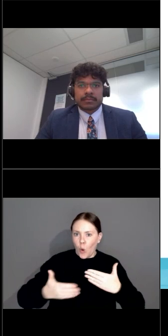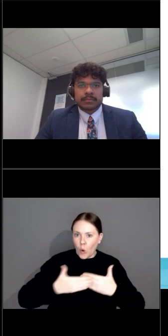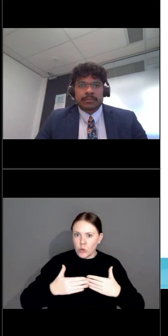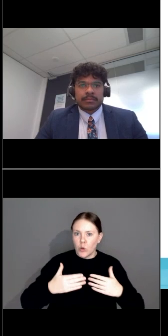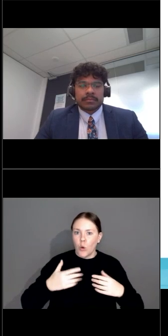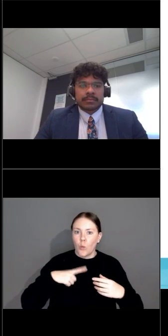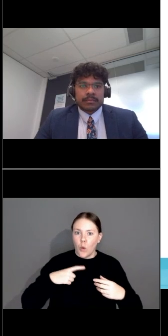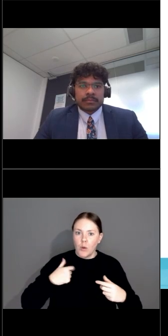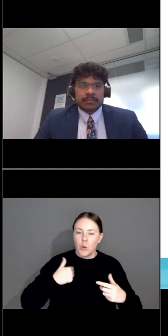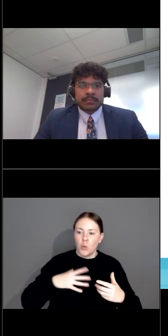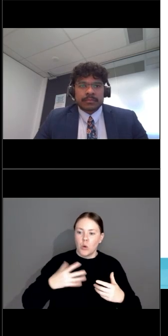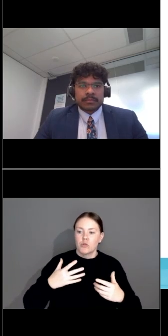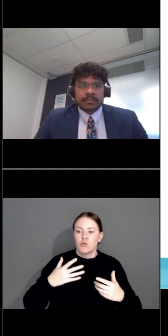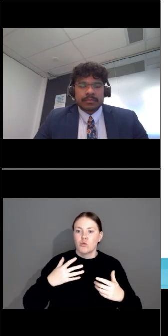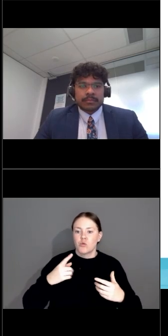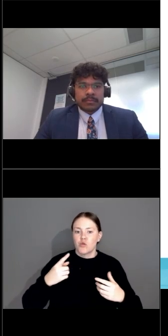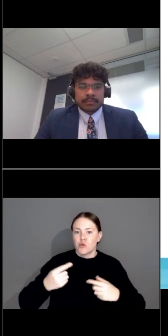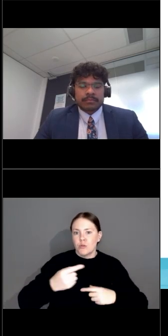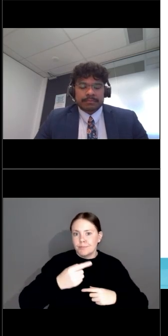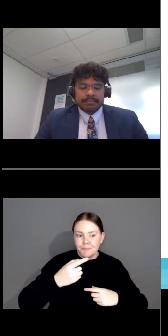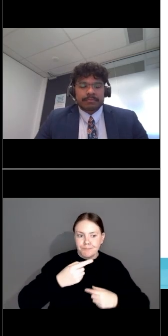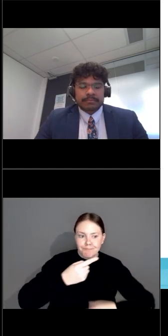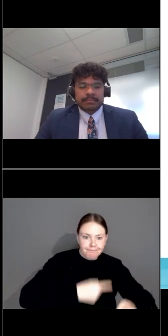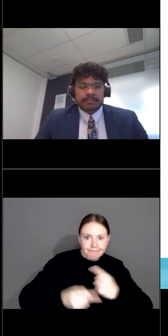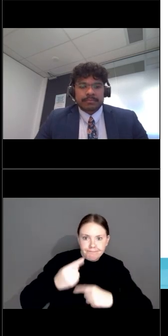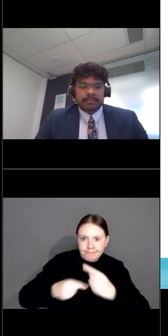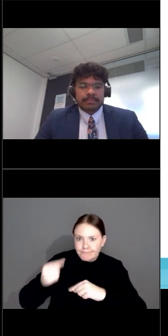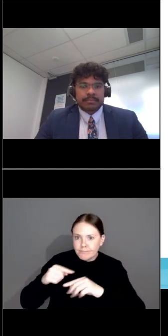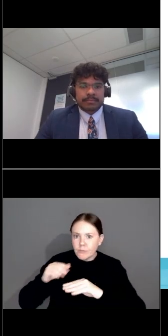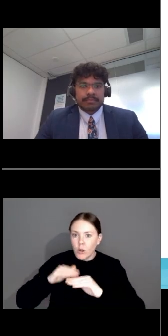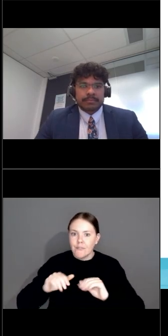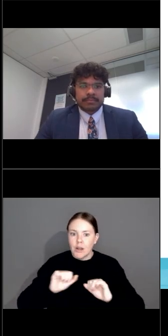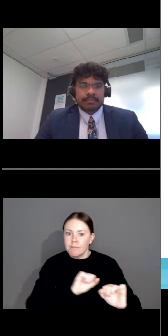a different manner we'd love to hear it so that we can share it amongst every because I think um